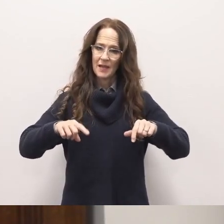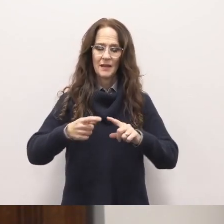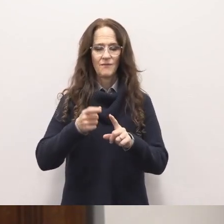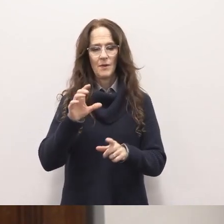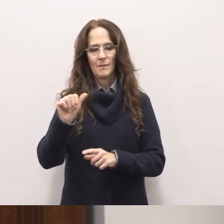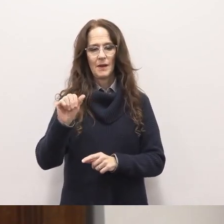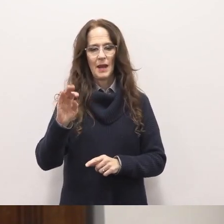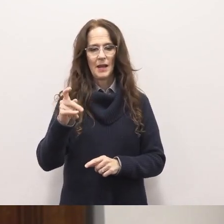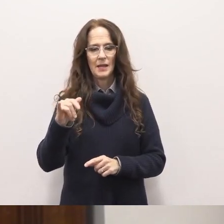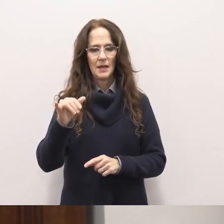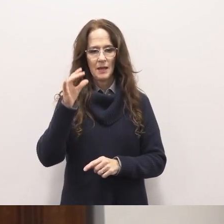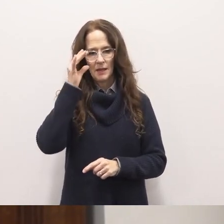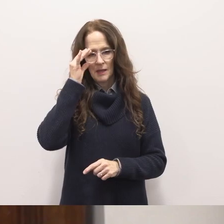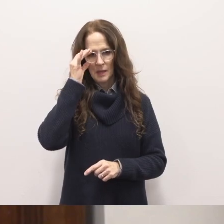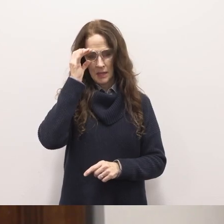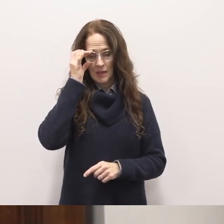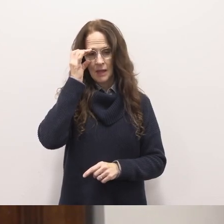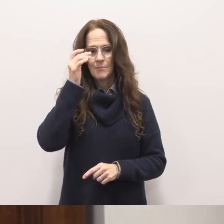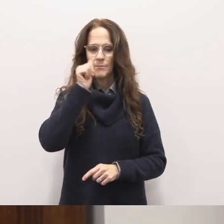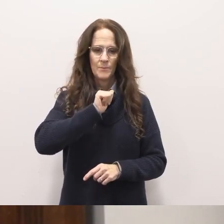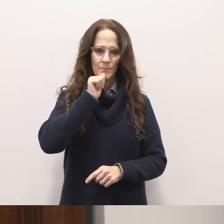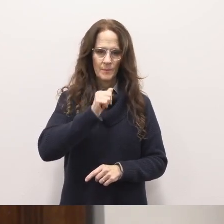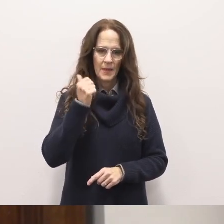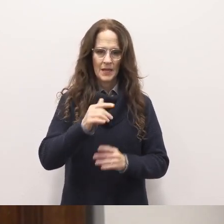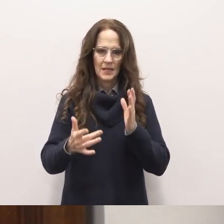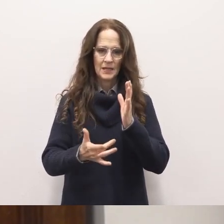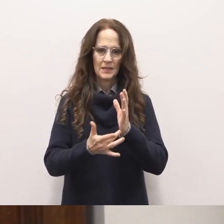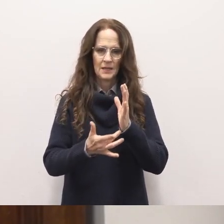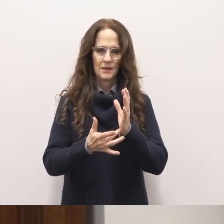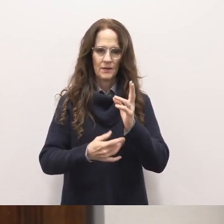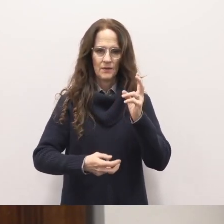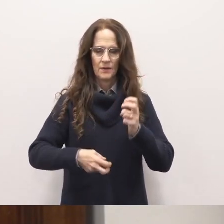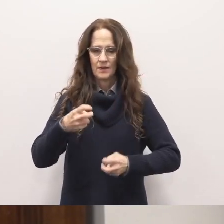and bear with us in the event there any technical issues.